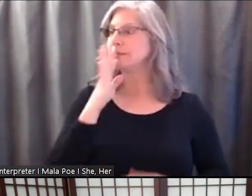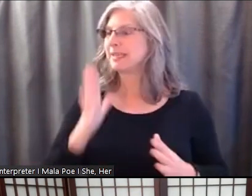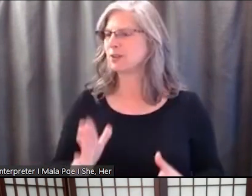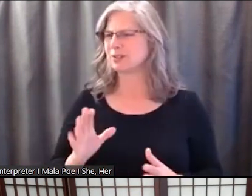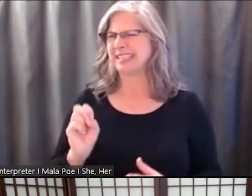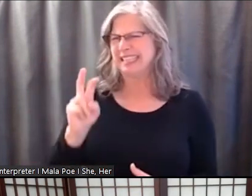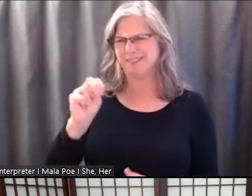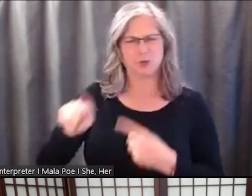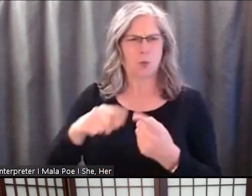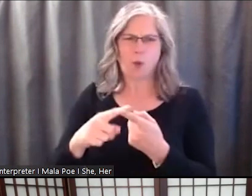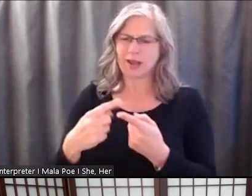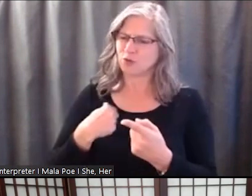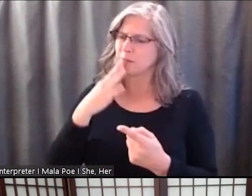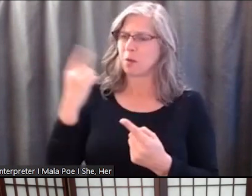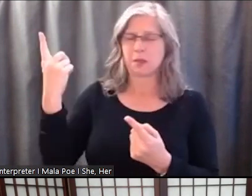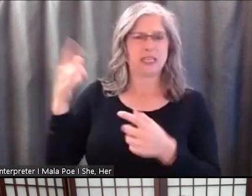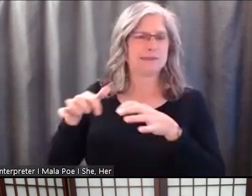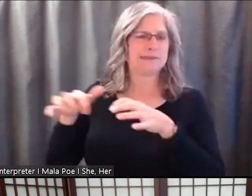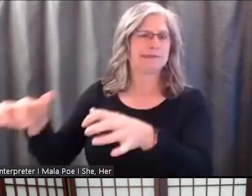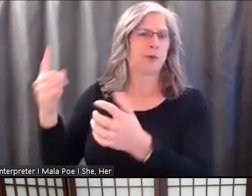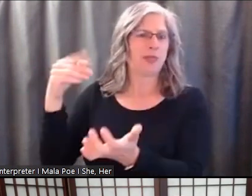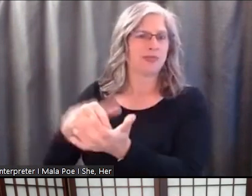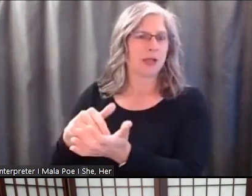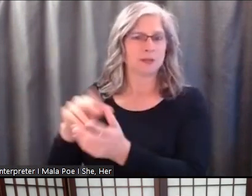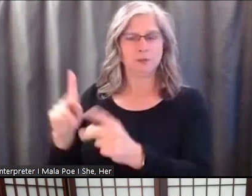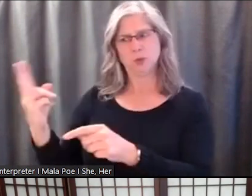say, for example, a thousand people who use the language on an everyday basis.